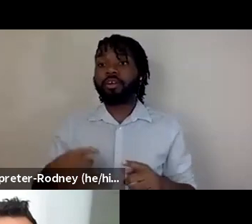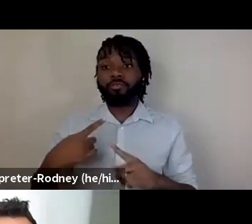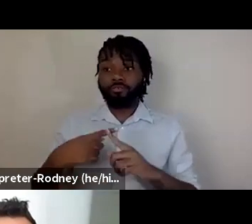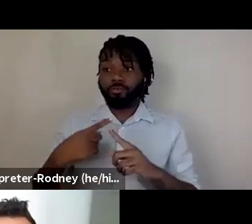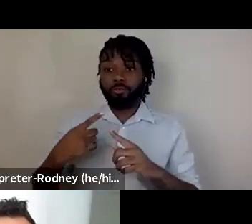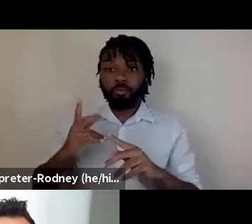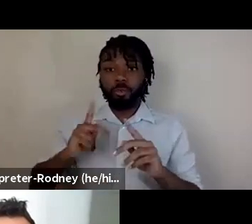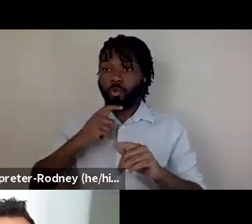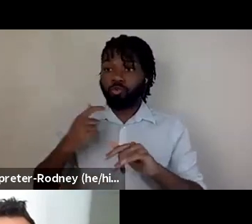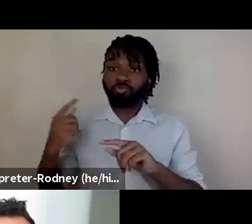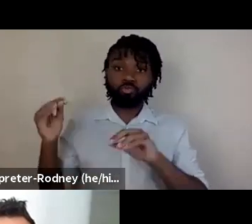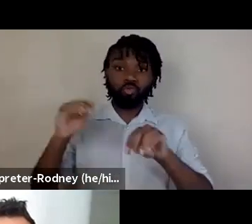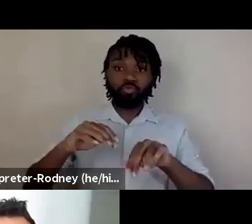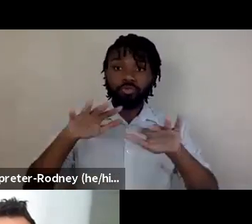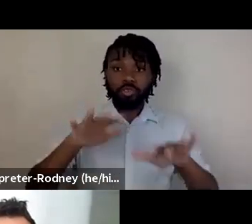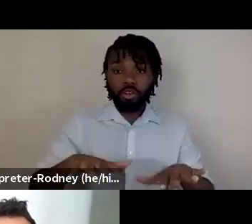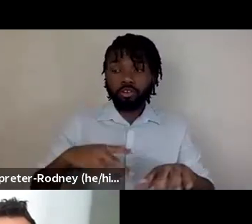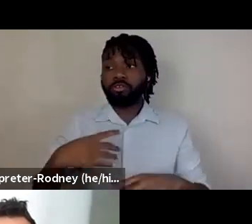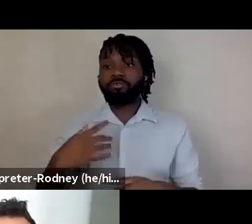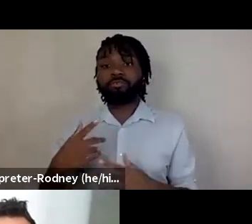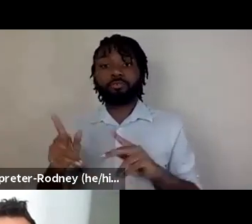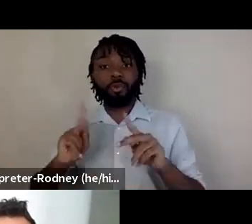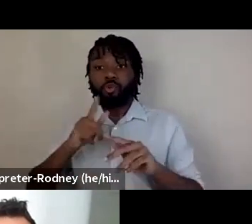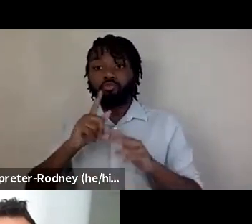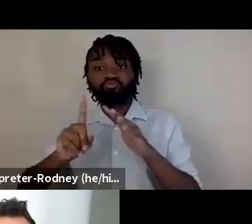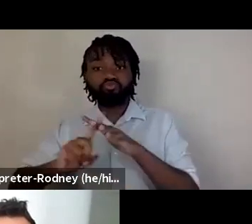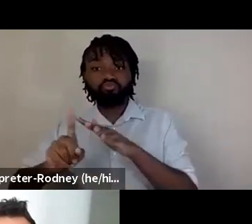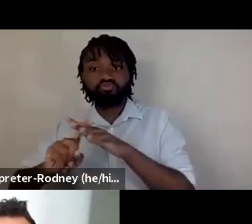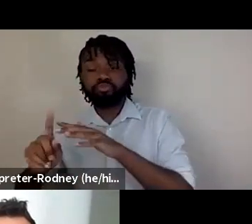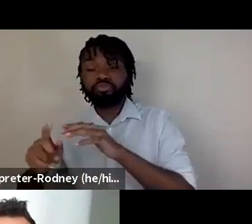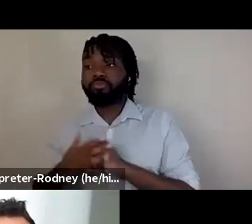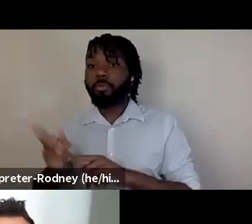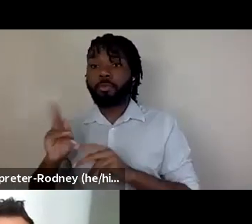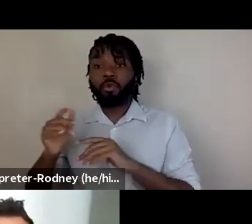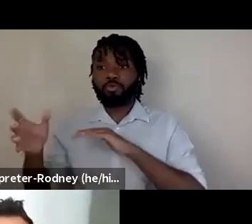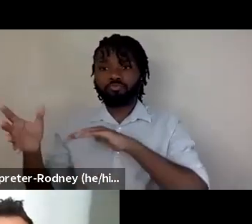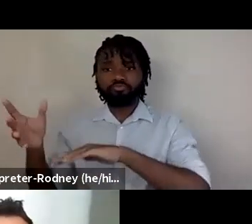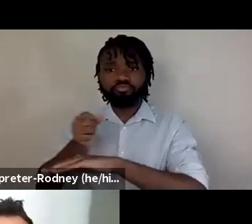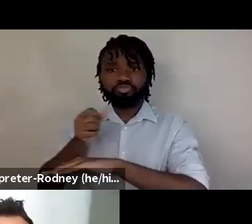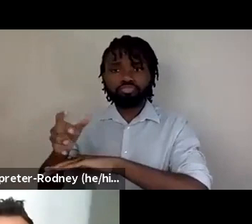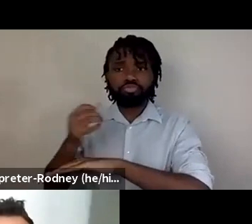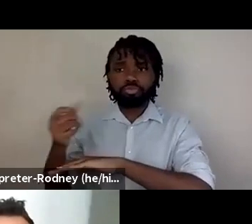refugees, people brought by enslavement, and combinations of all of the above.